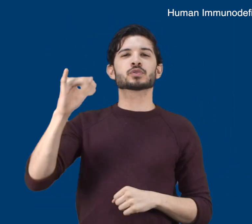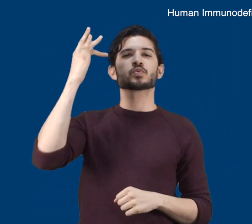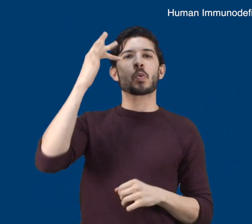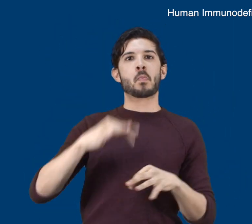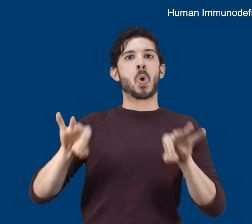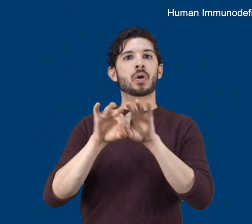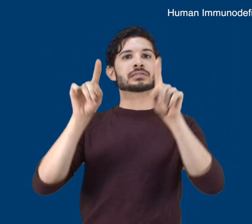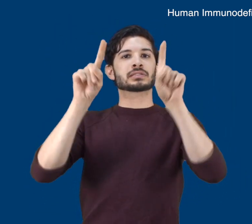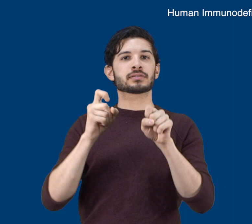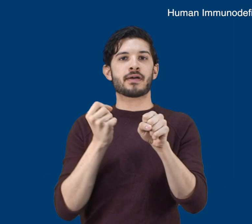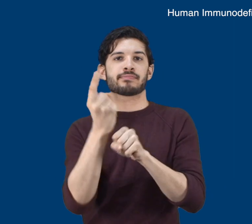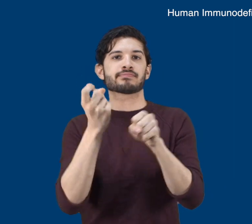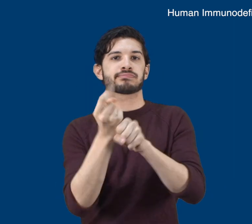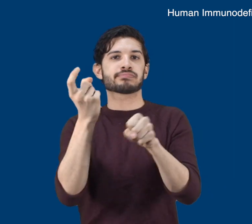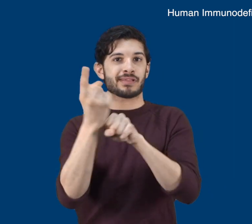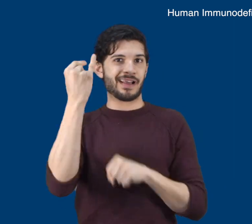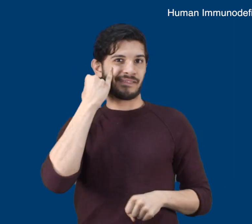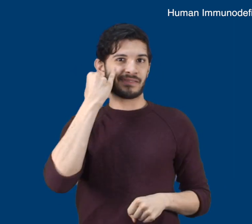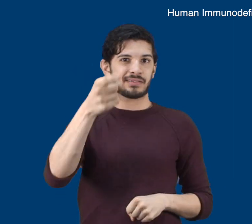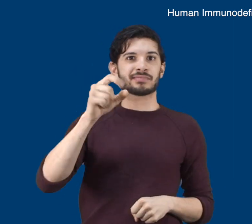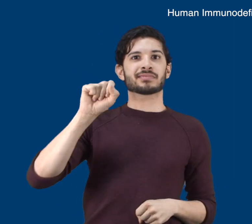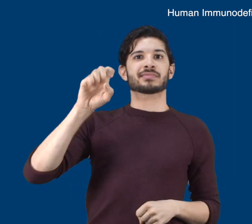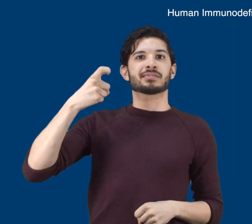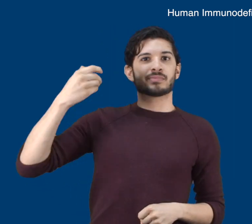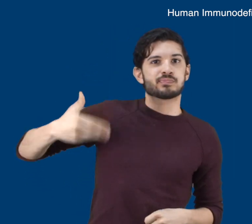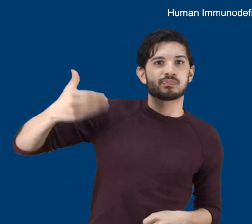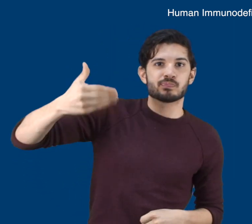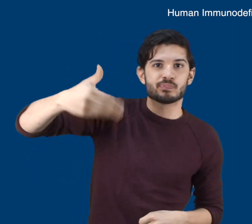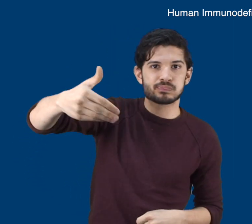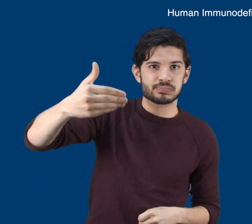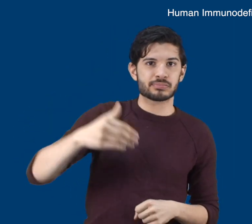which is why it is important to get tested every year if you are sexually active.